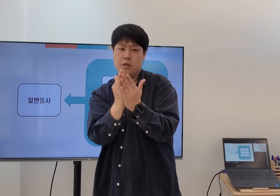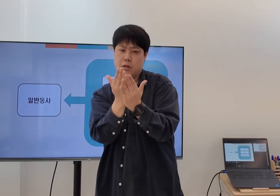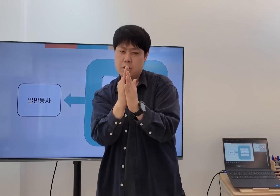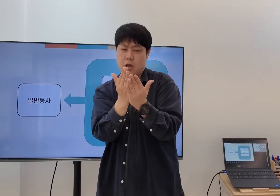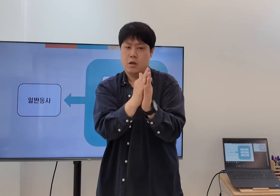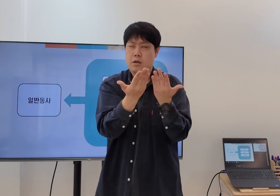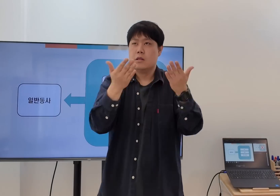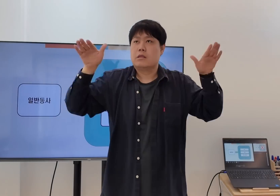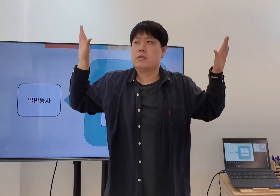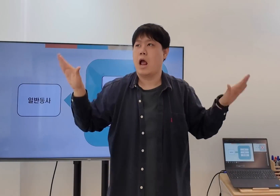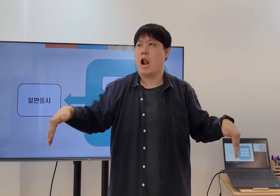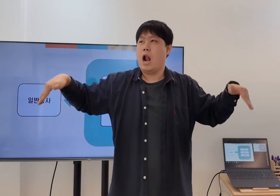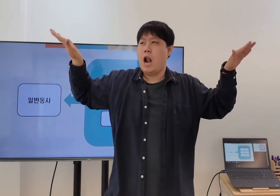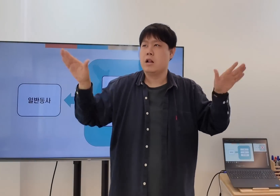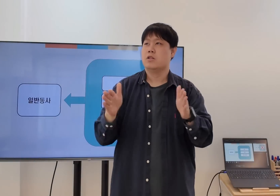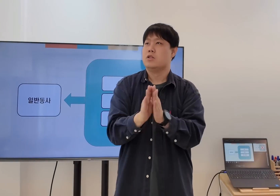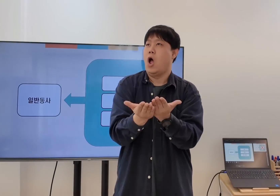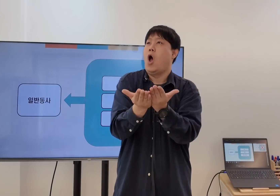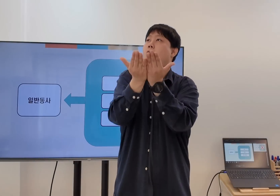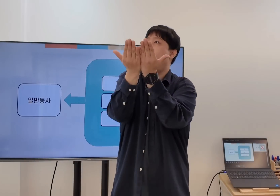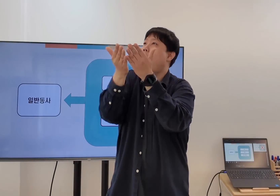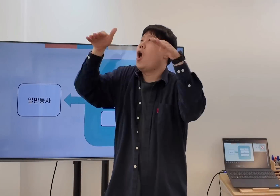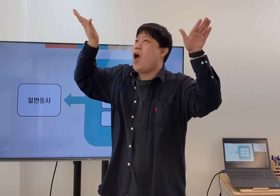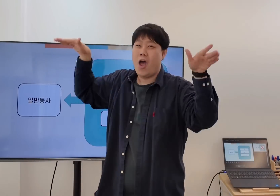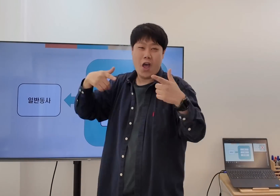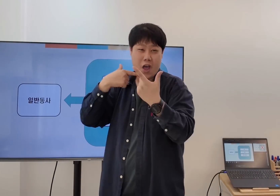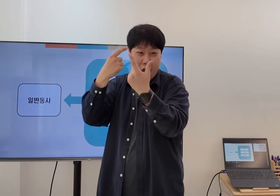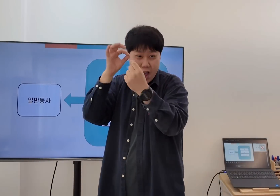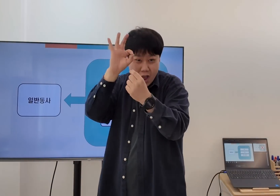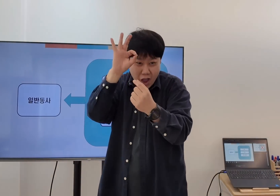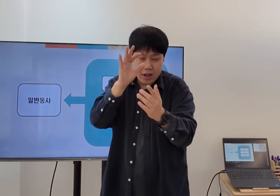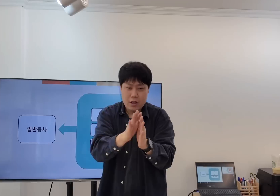express a book flying like a bird or